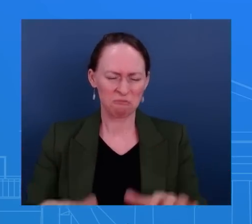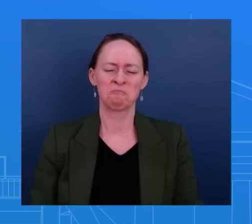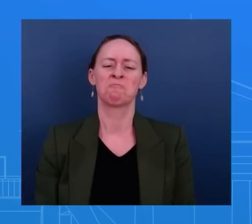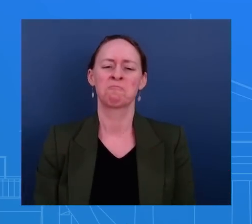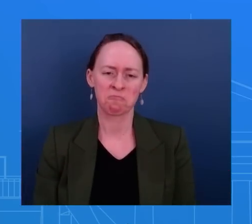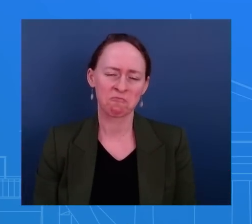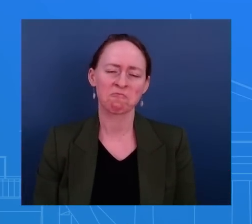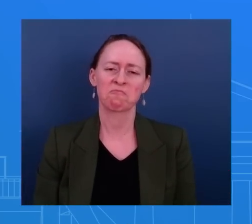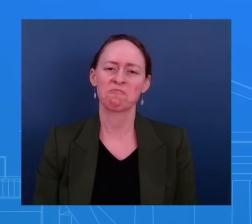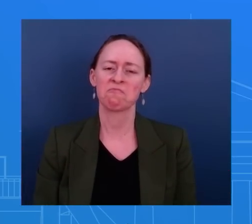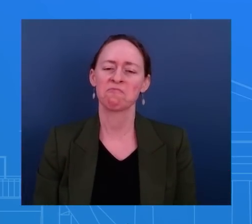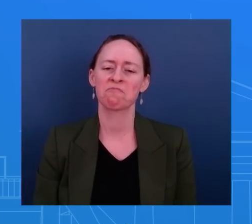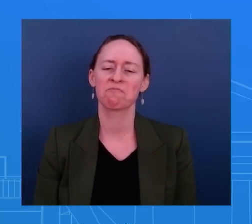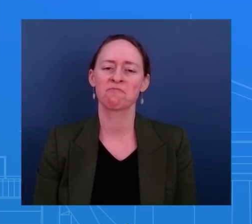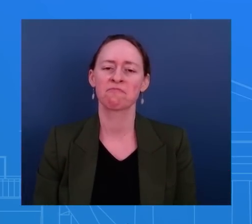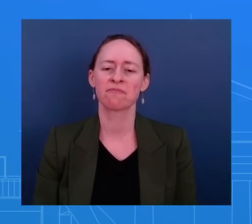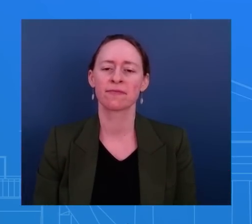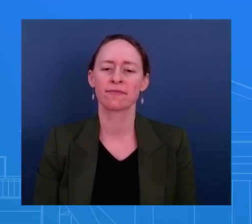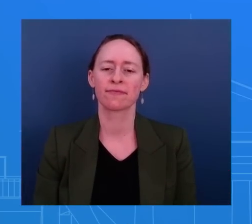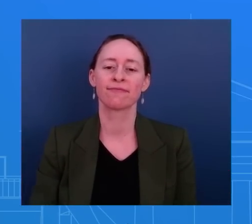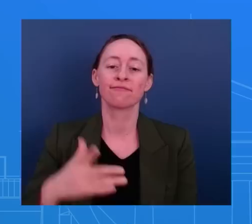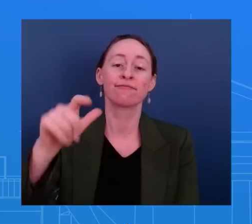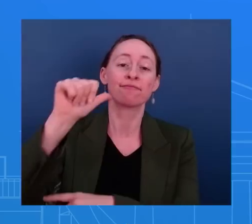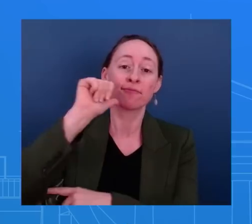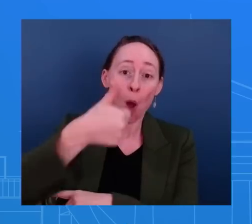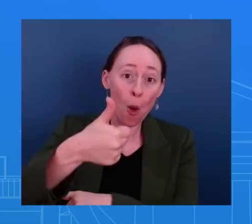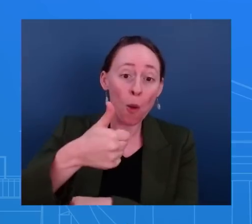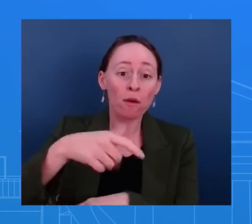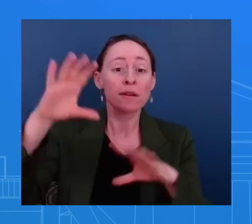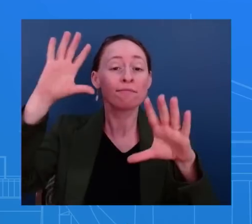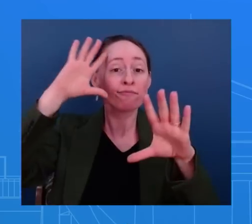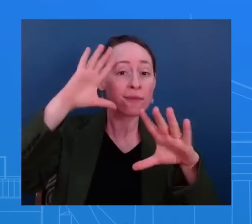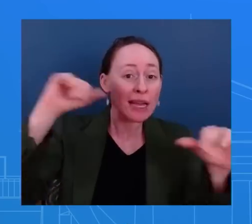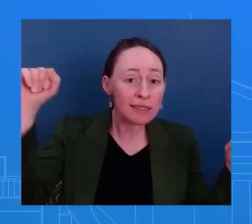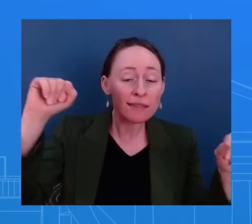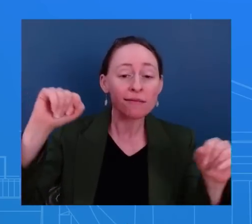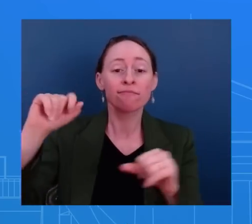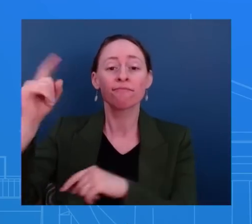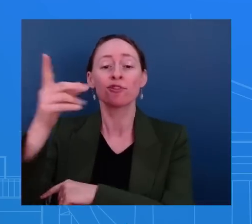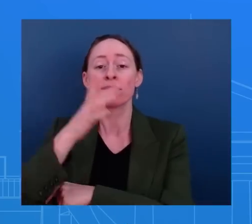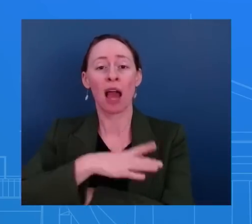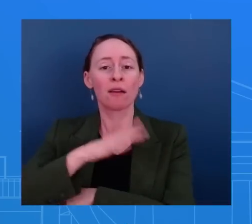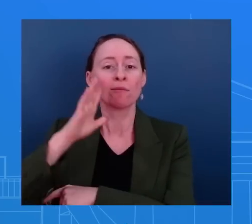will travel to New Orleans, where they will deliver remarks at a Biden Cancer Moonshot event.